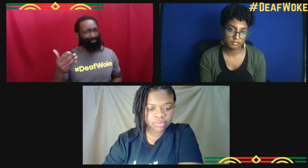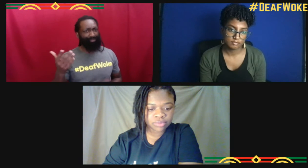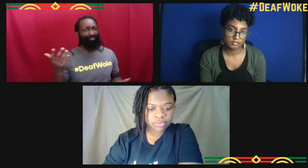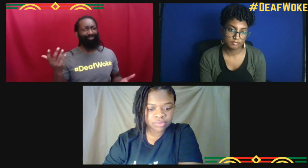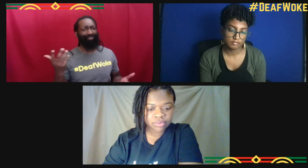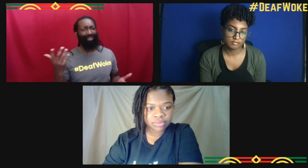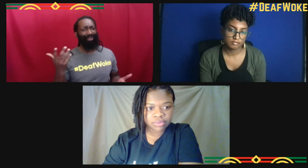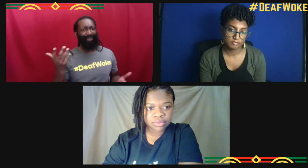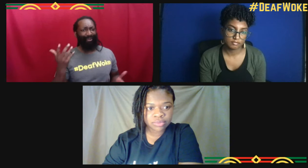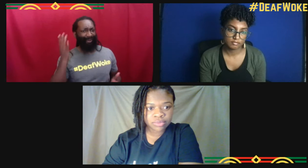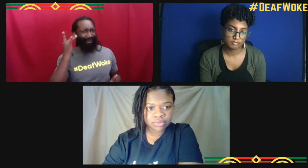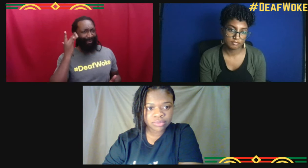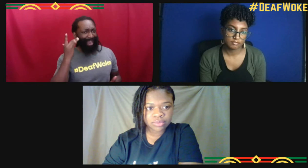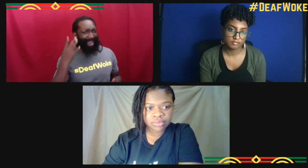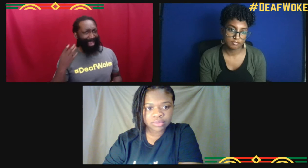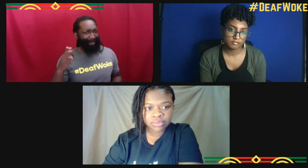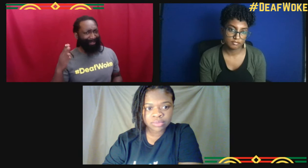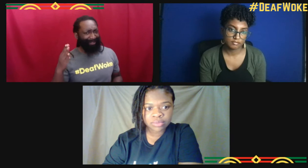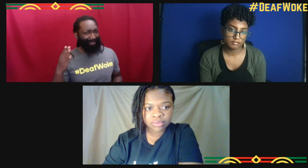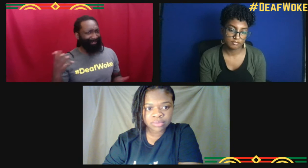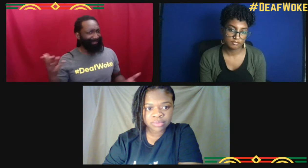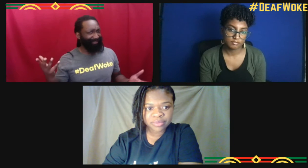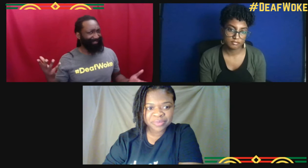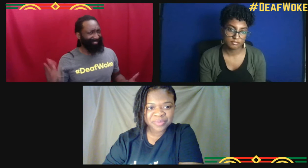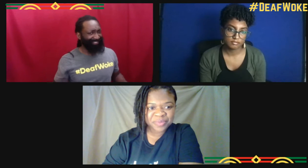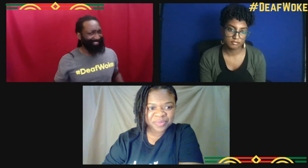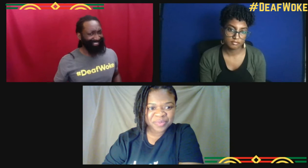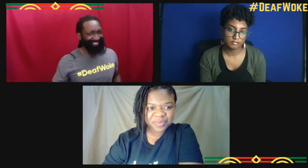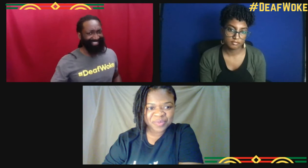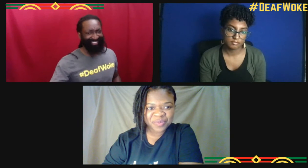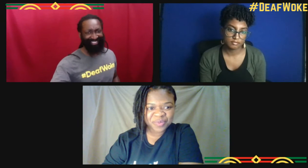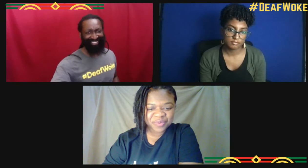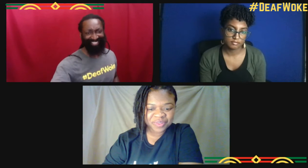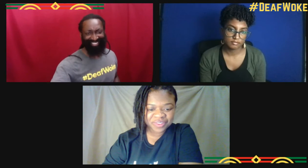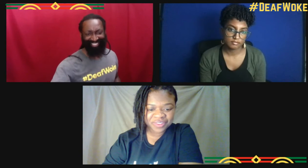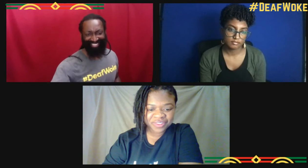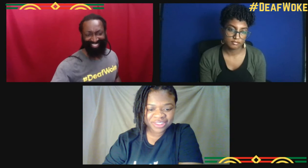So what's coming up with the blue and why the title blue?